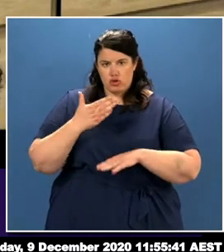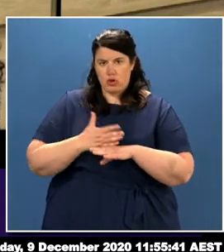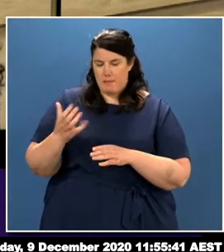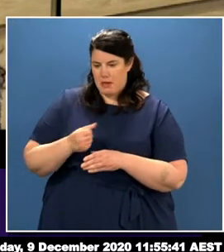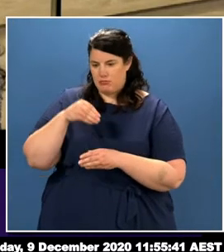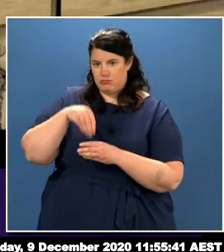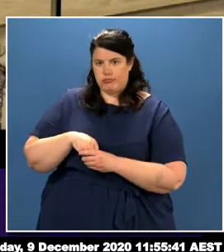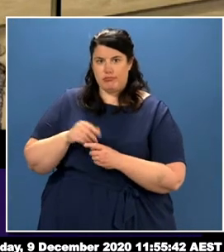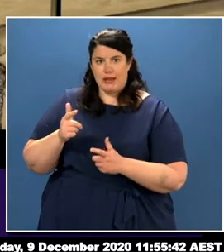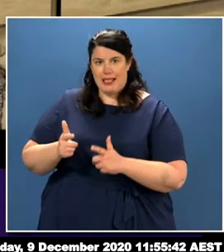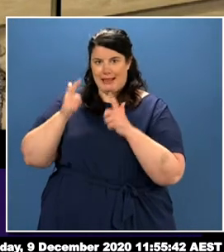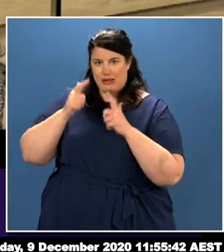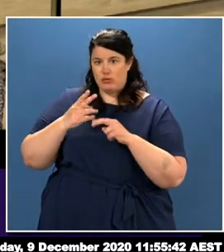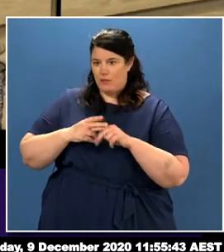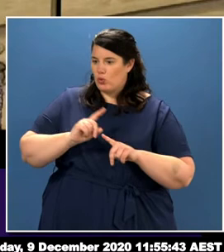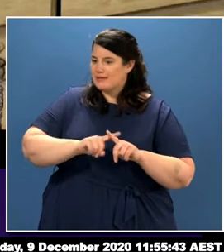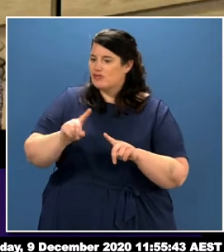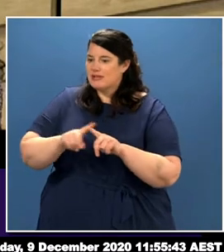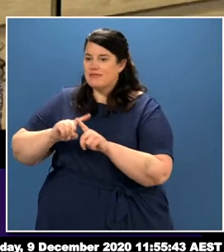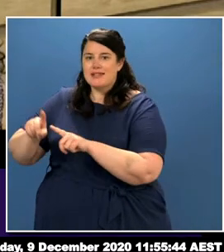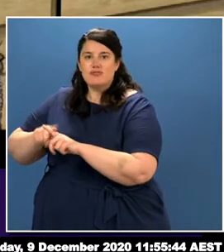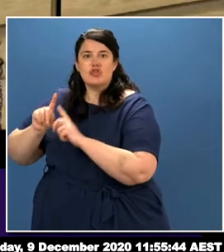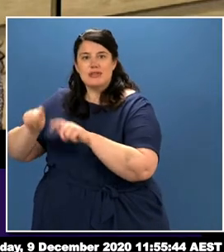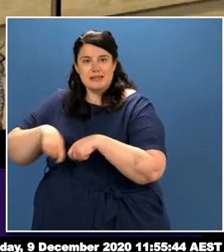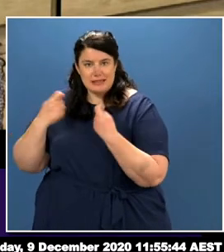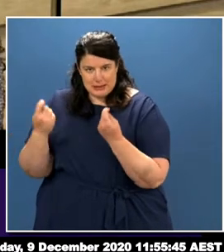Across the board. to a broad spectrum.